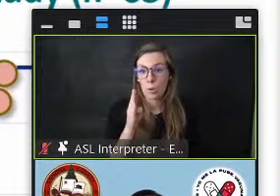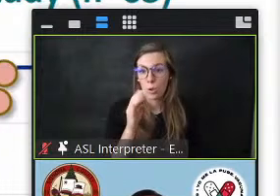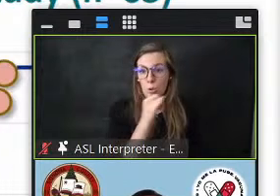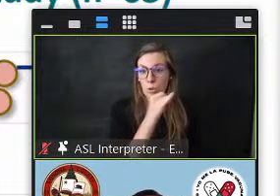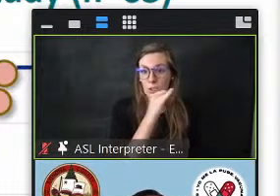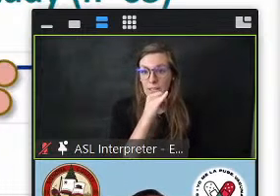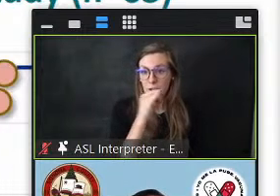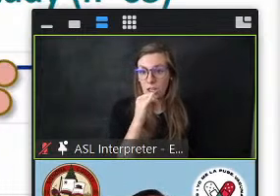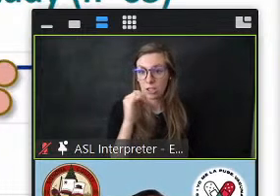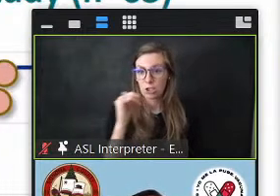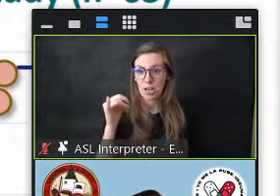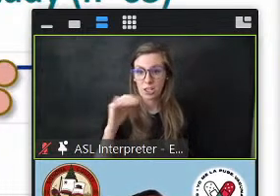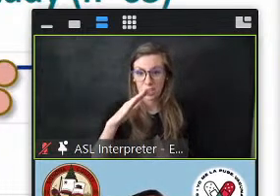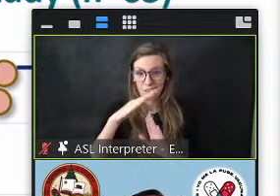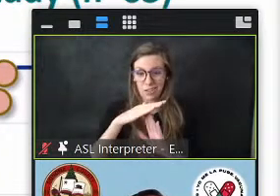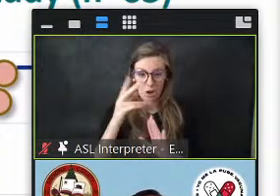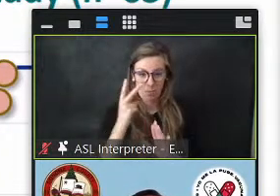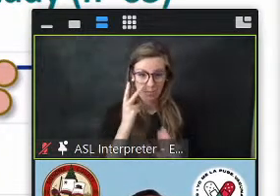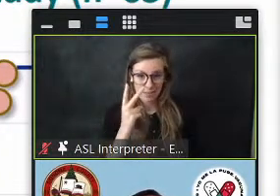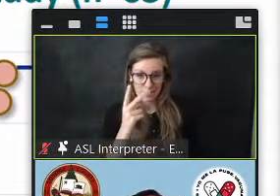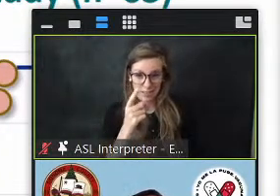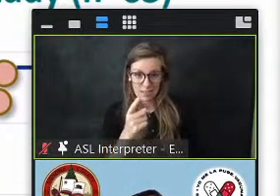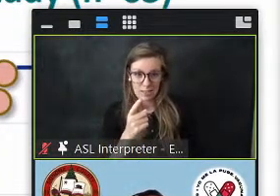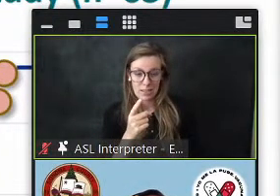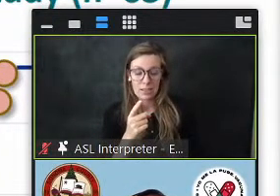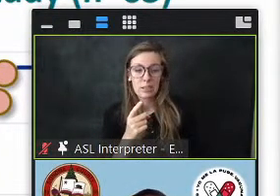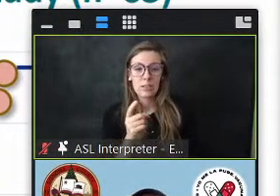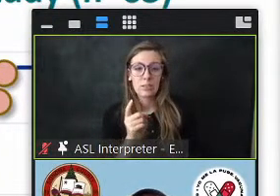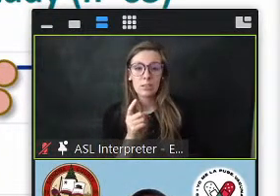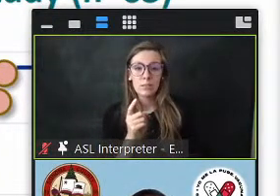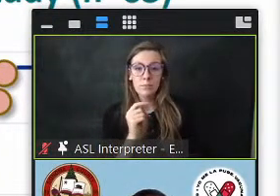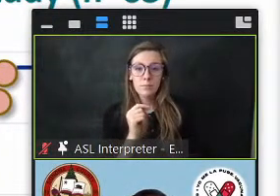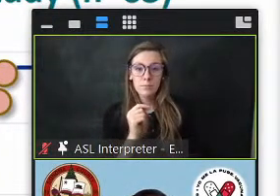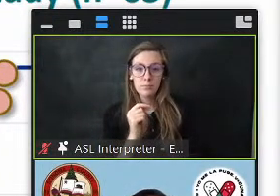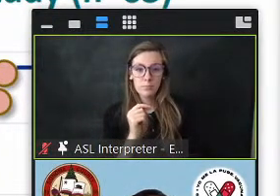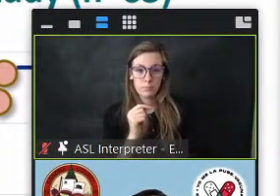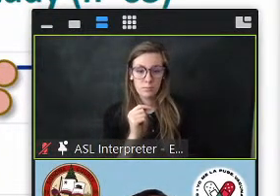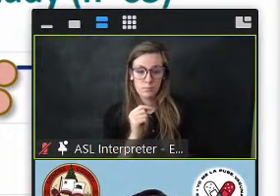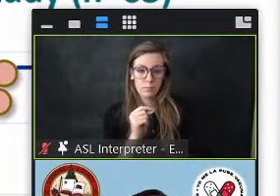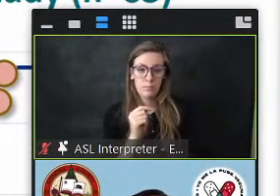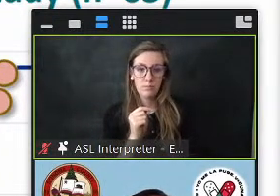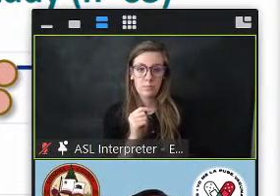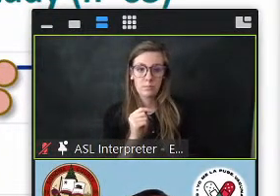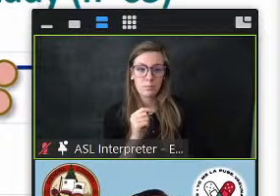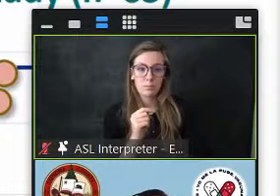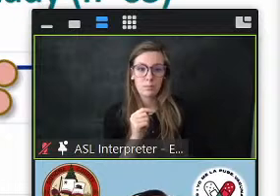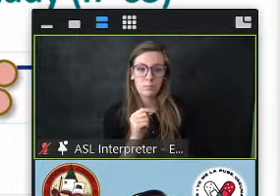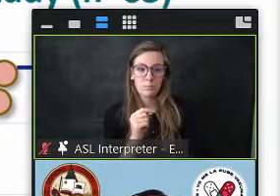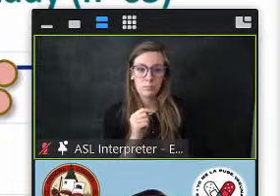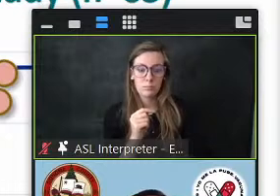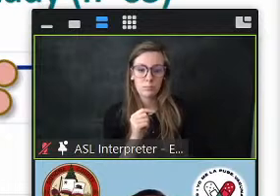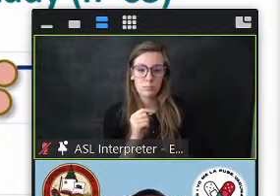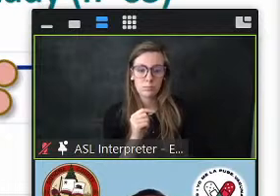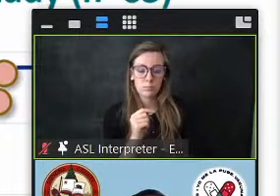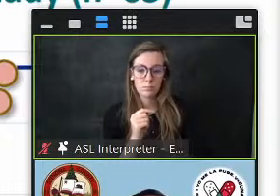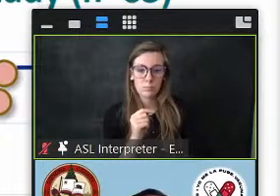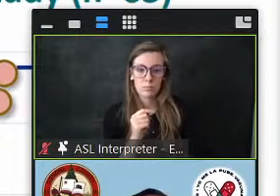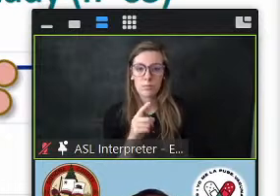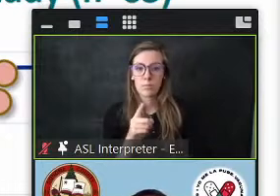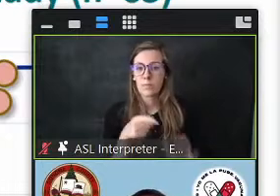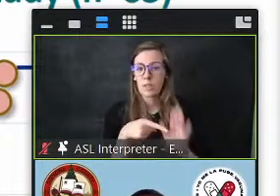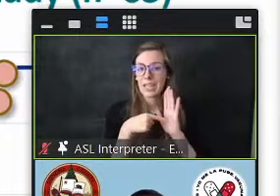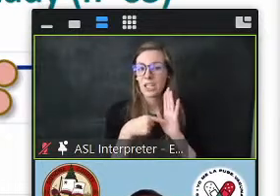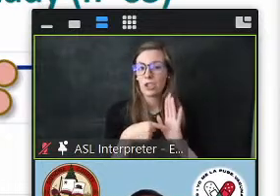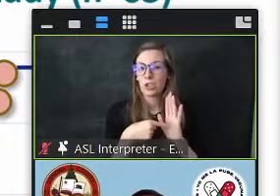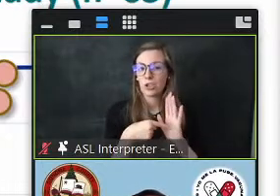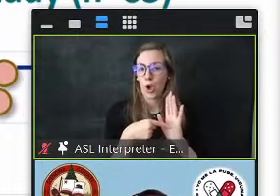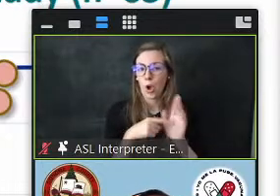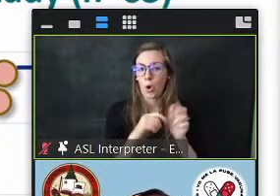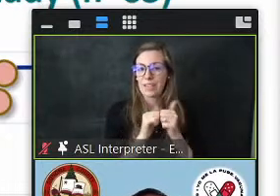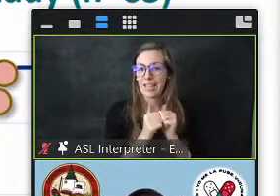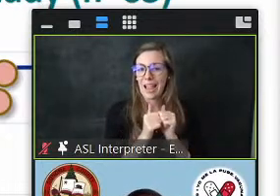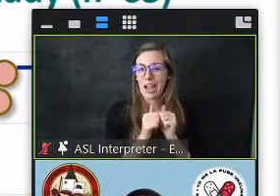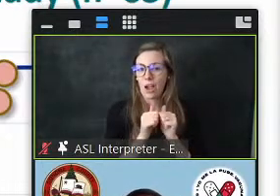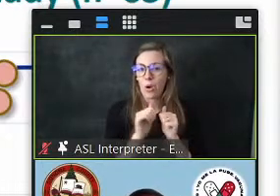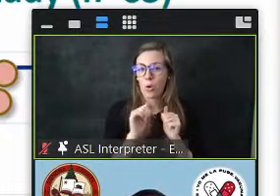broken line at the top show how the compromise the immune system of a person